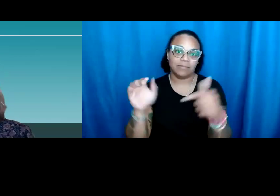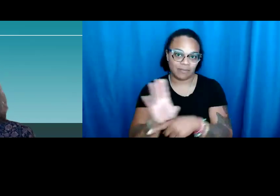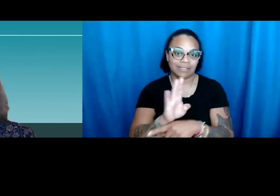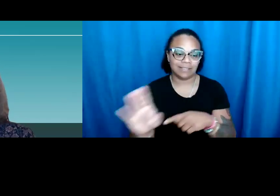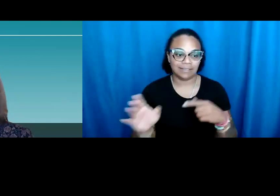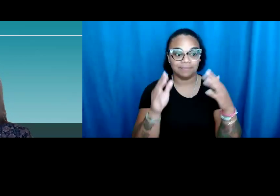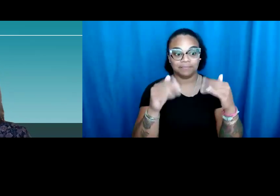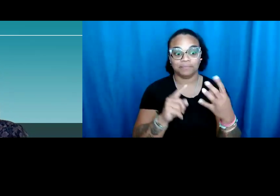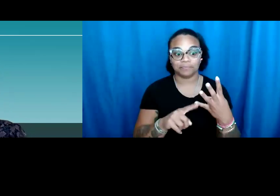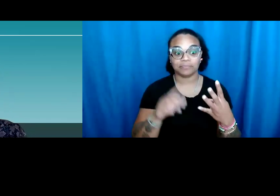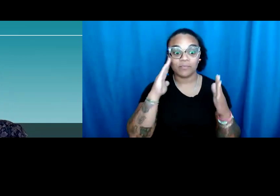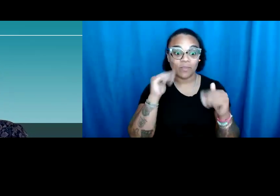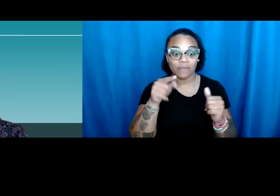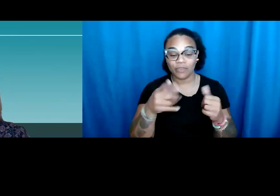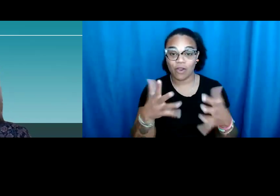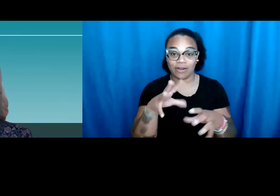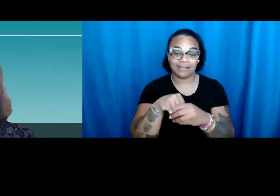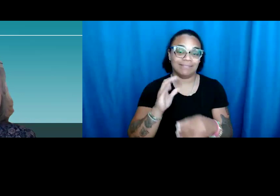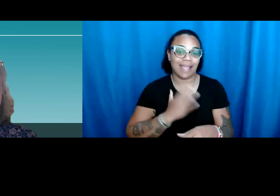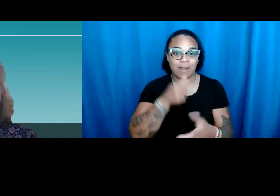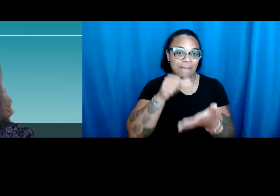And then hopefully you are already on our mailing list because you are here today.